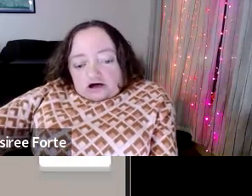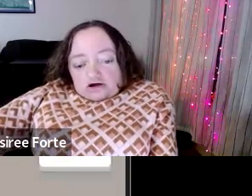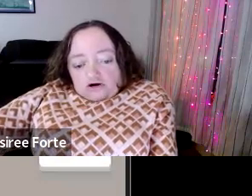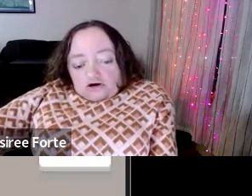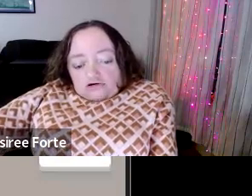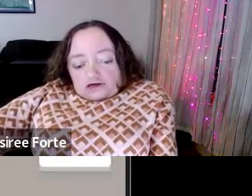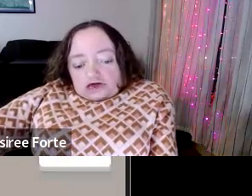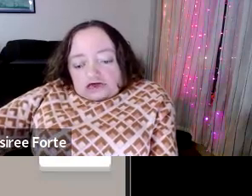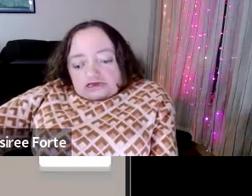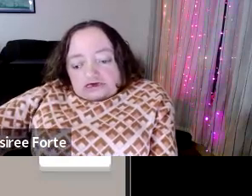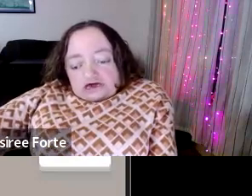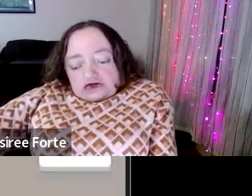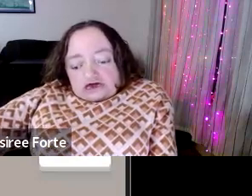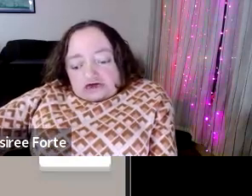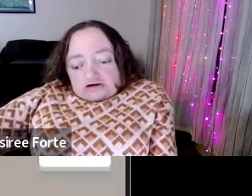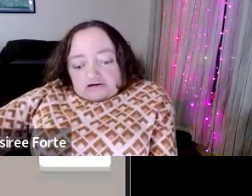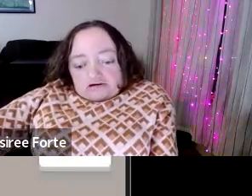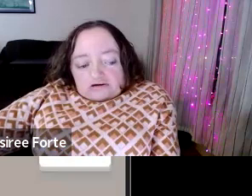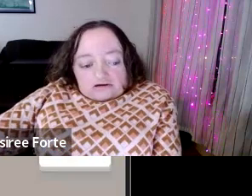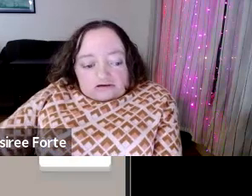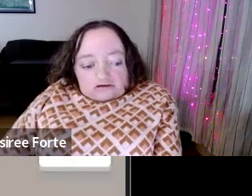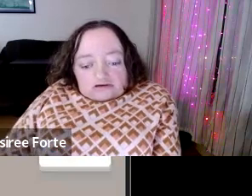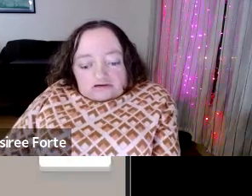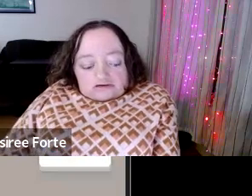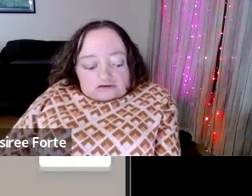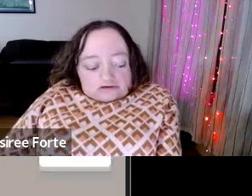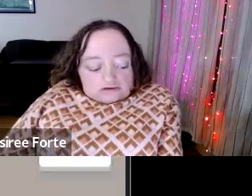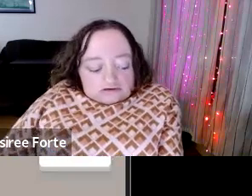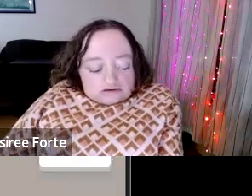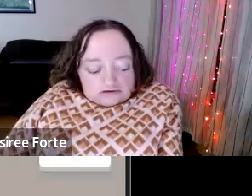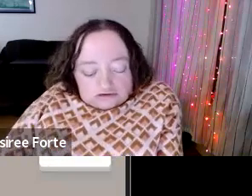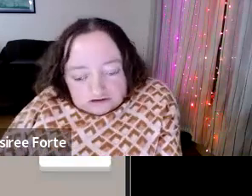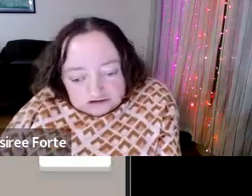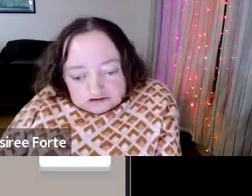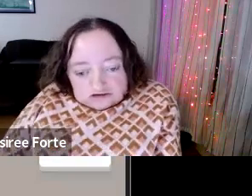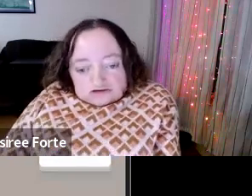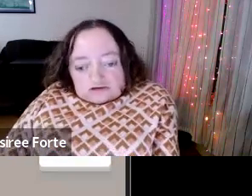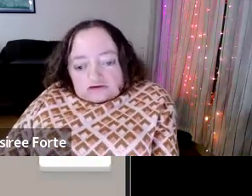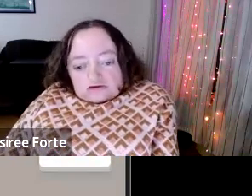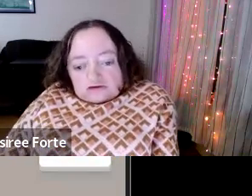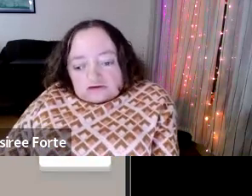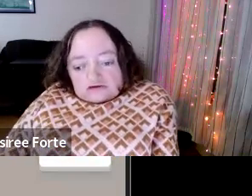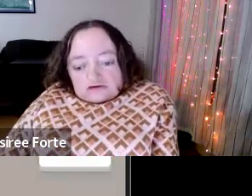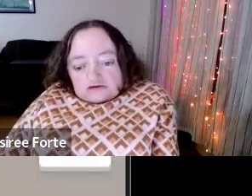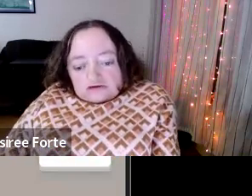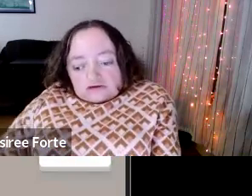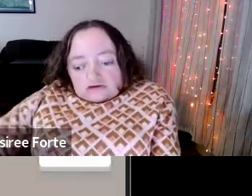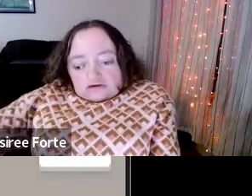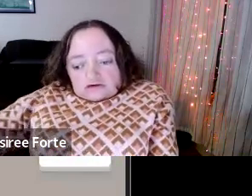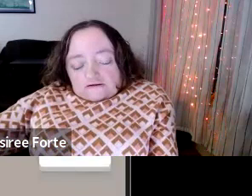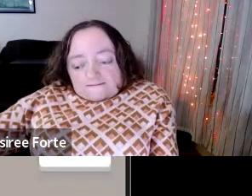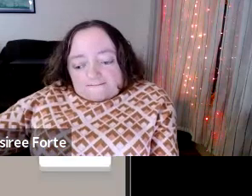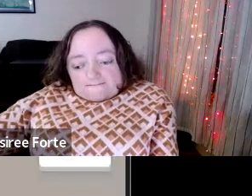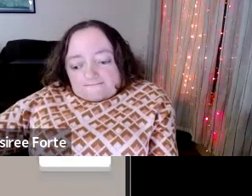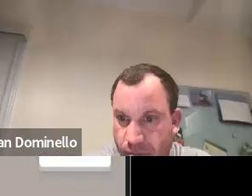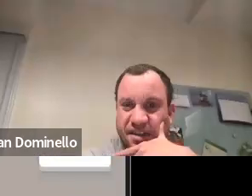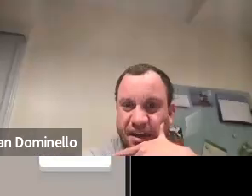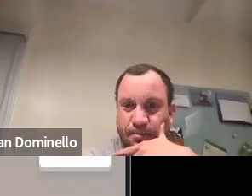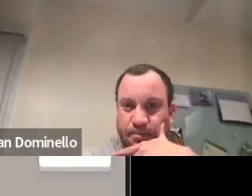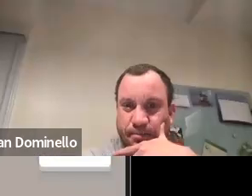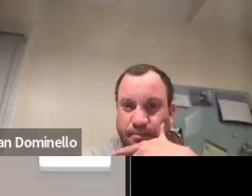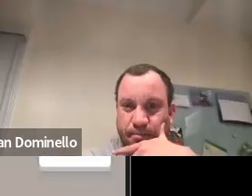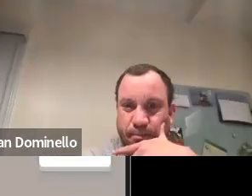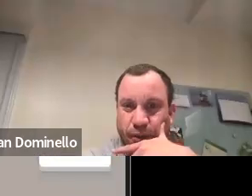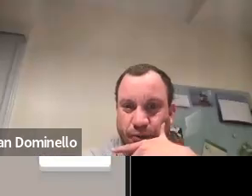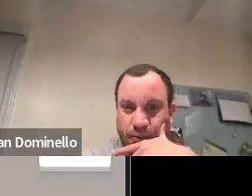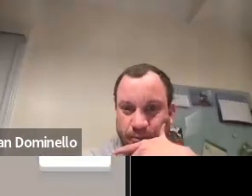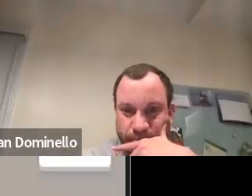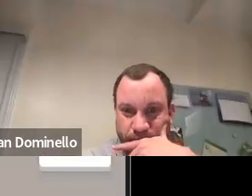: B.